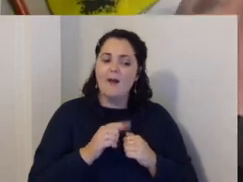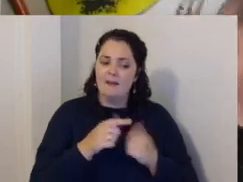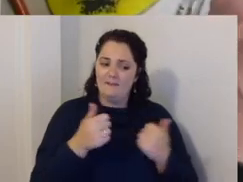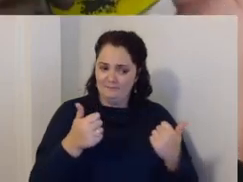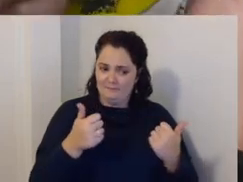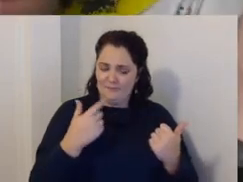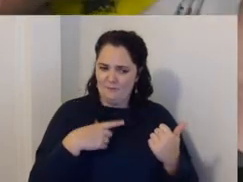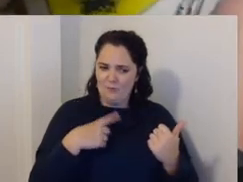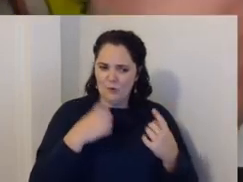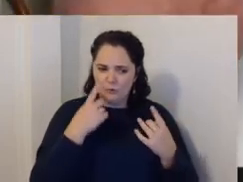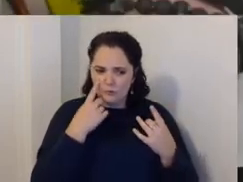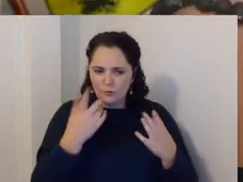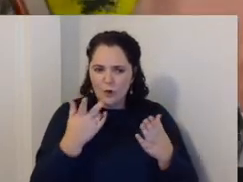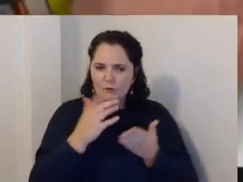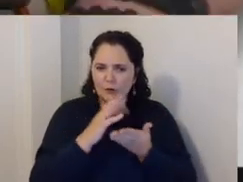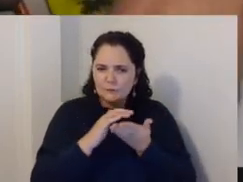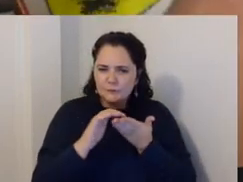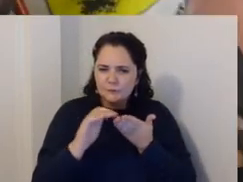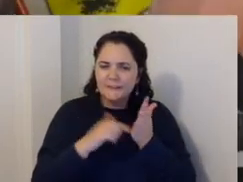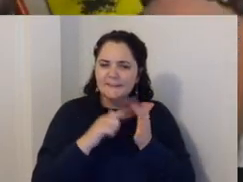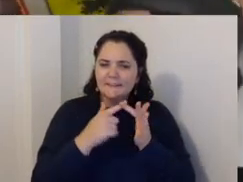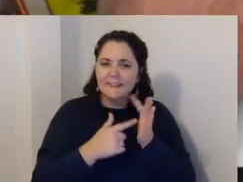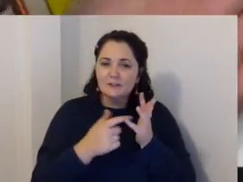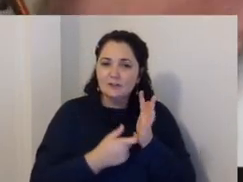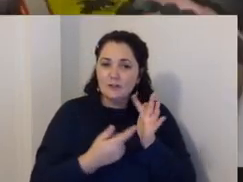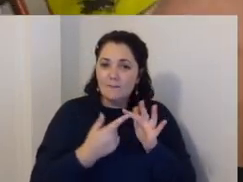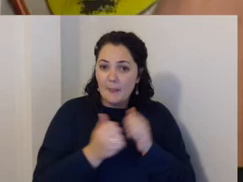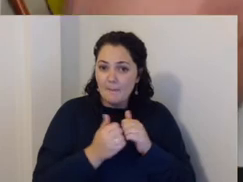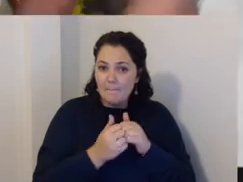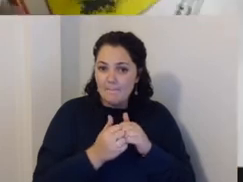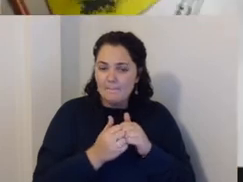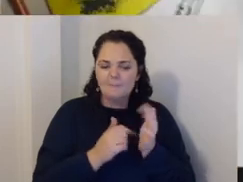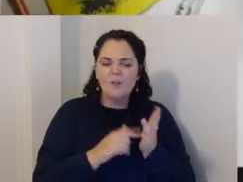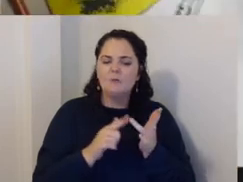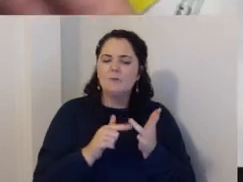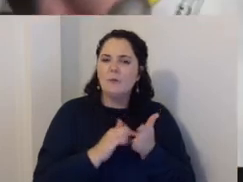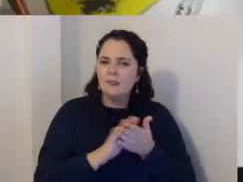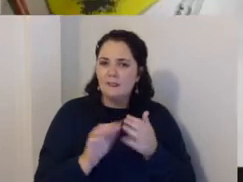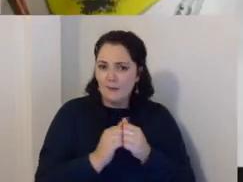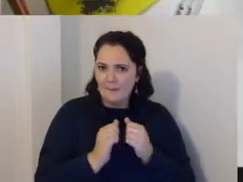come through, the tooth, the feel of that powder as it inundates that paper and it's got a beautiful